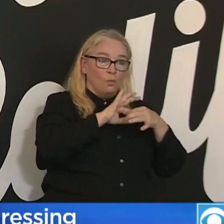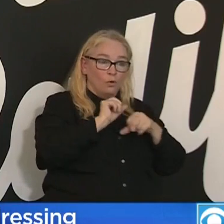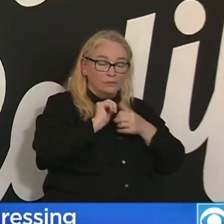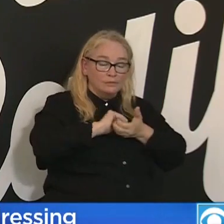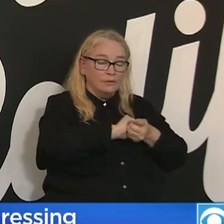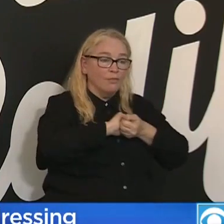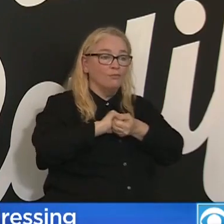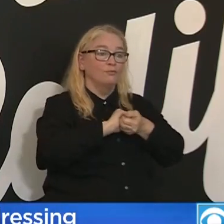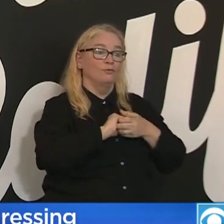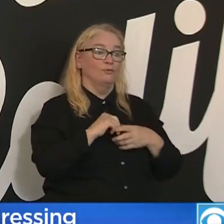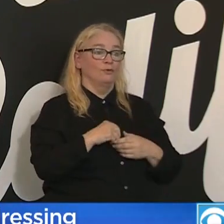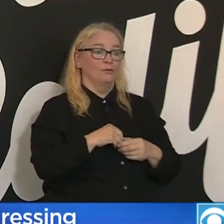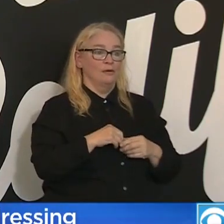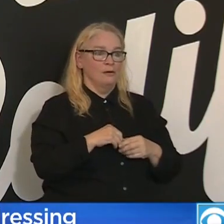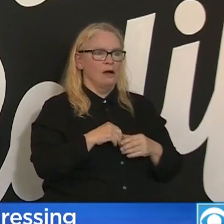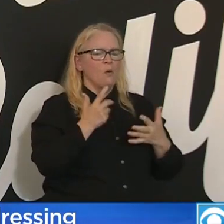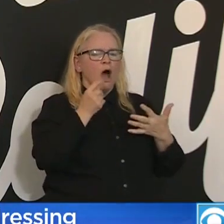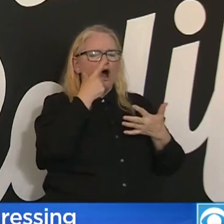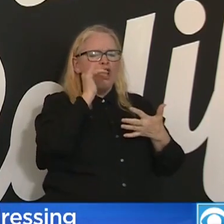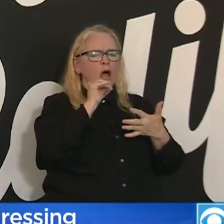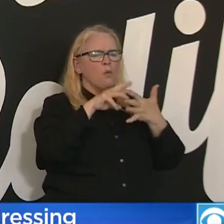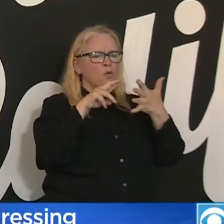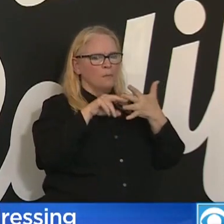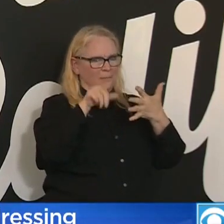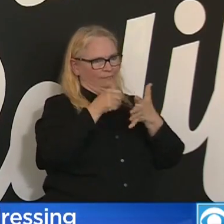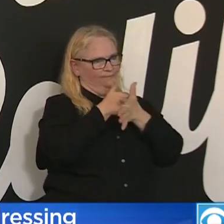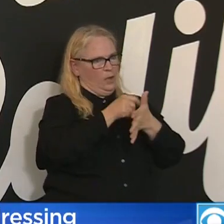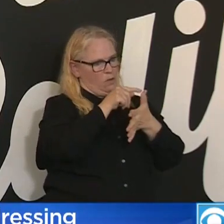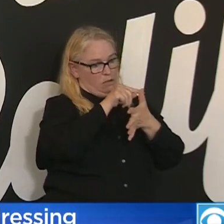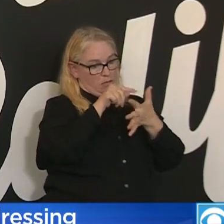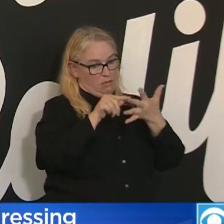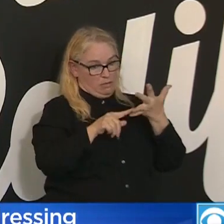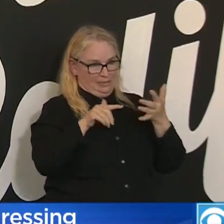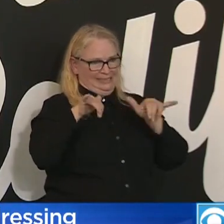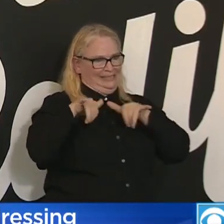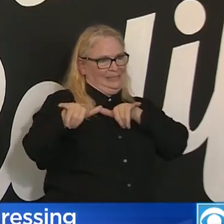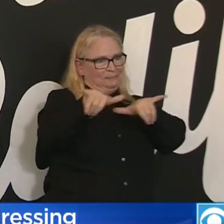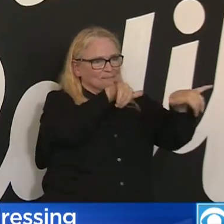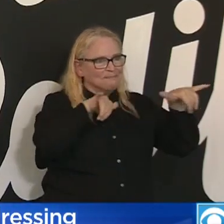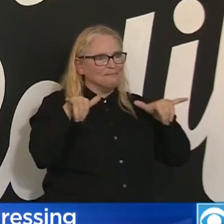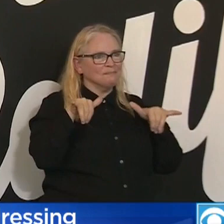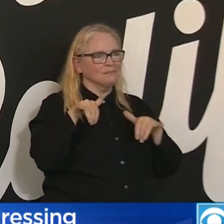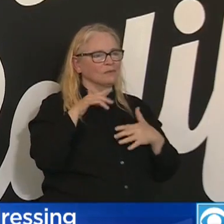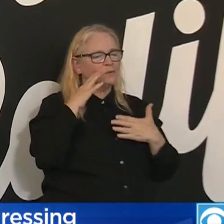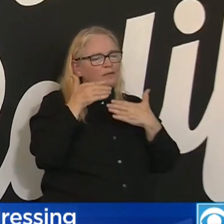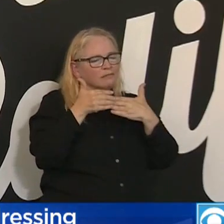PHASE 2. SO, WE ARE WORKING WITH THEM HAND IN GLOVE. THE INFORMATION AROUND WHAT